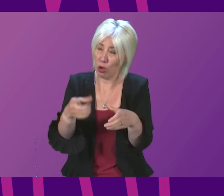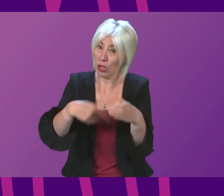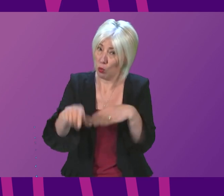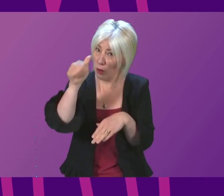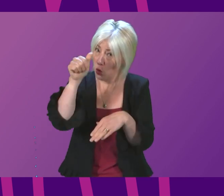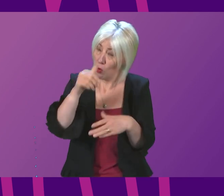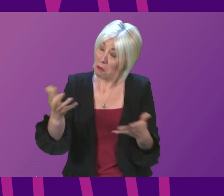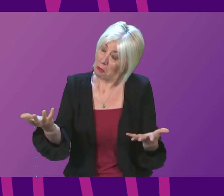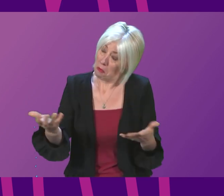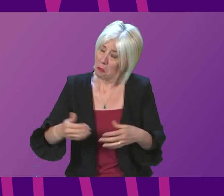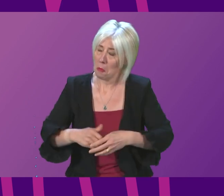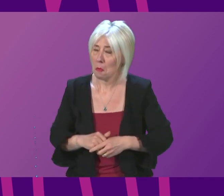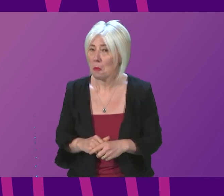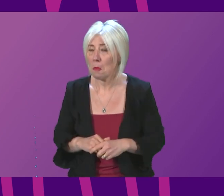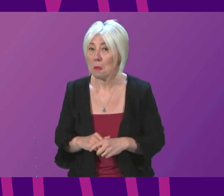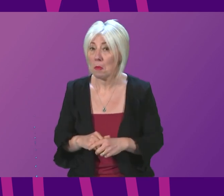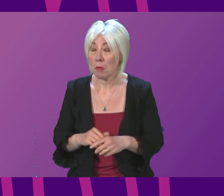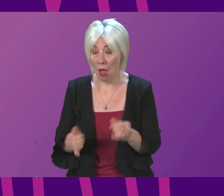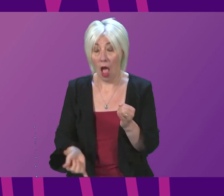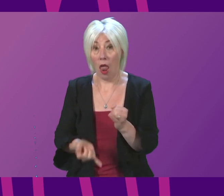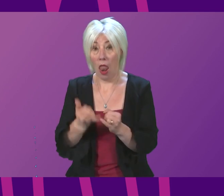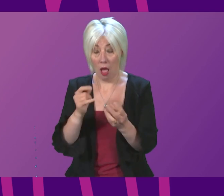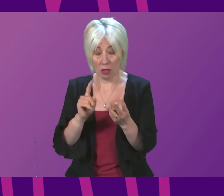known.